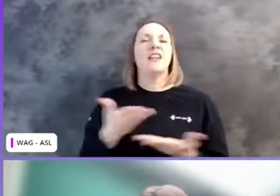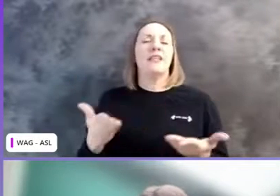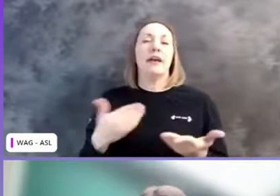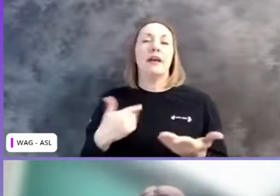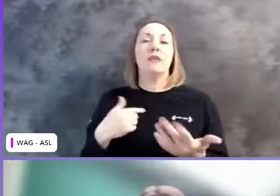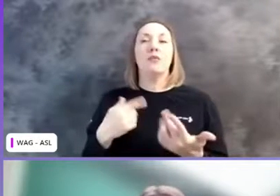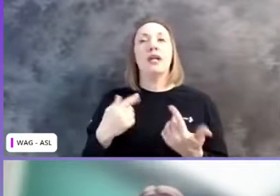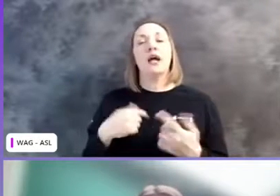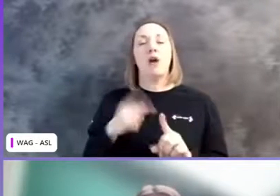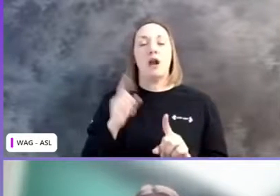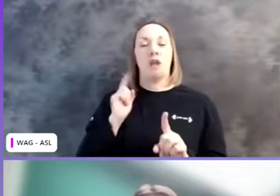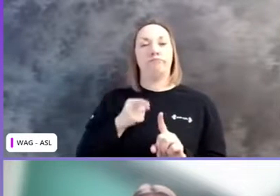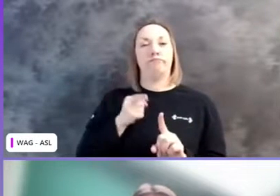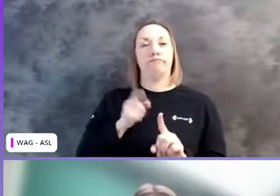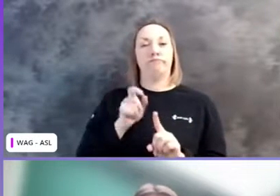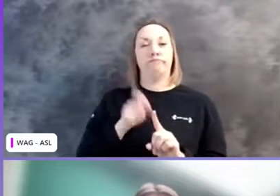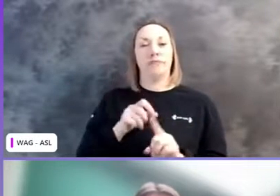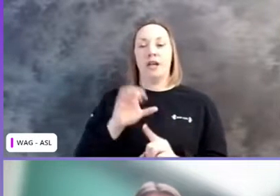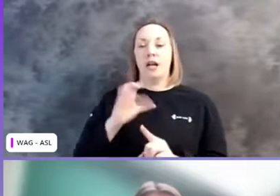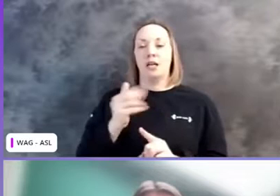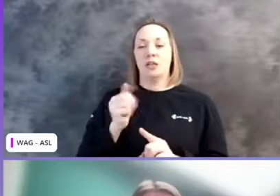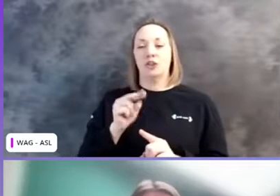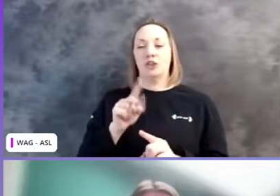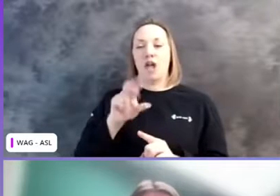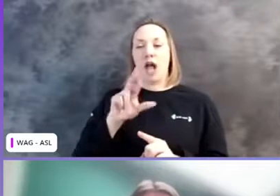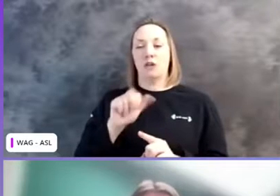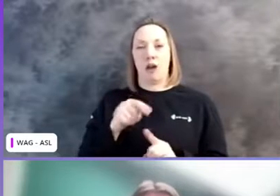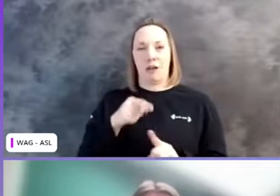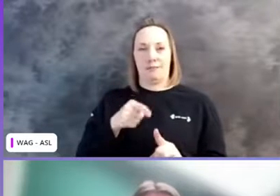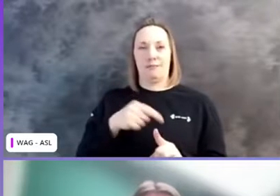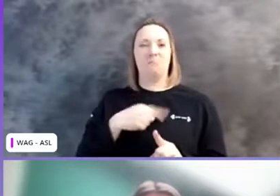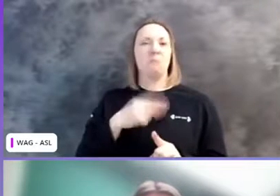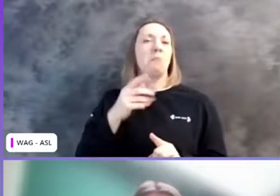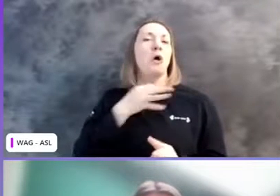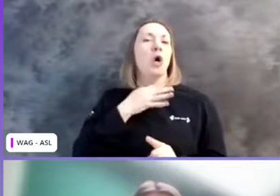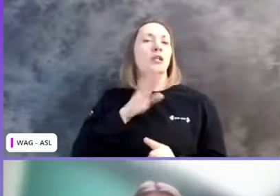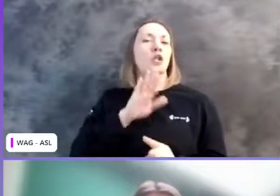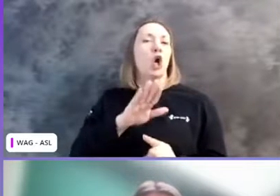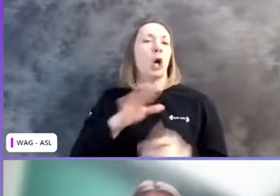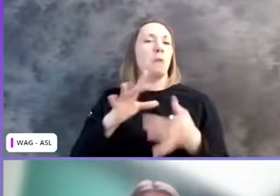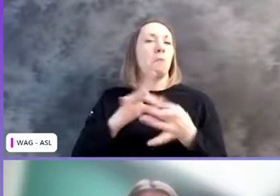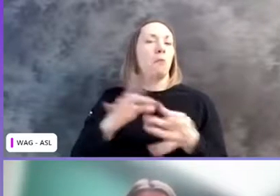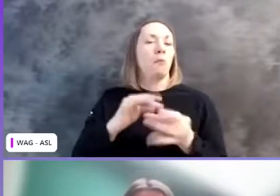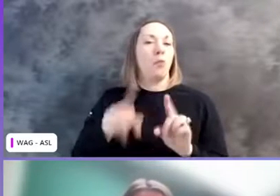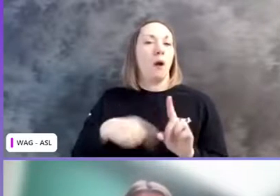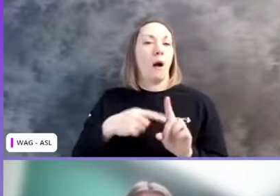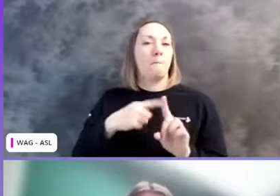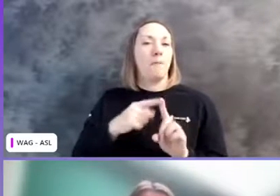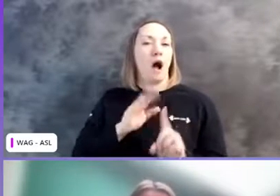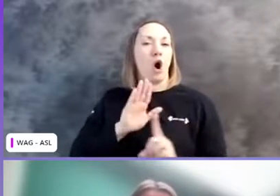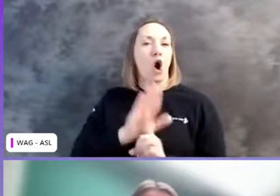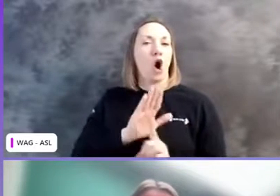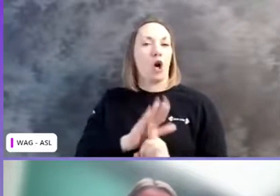topic area, and as you heard from everybody's introduction, I think we're gonna get a ton of great information here. For this particular thing I want to pick on Chandra a little